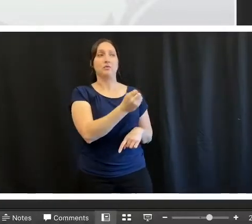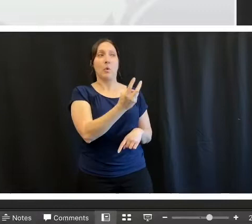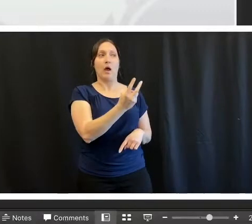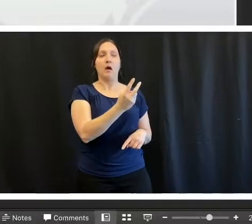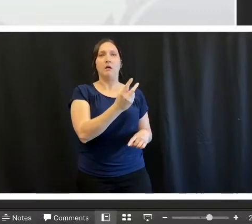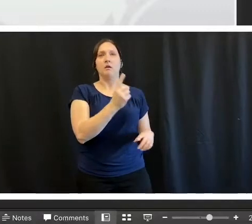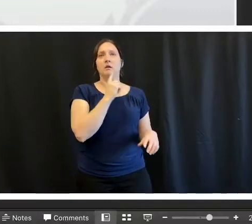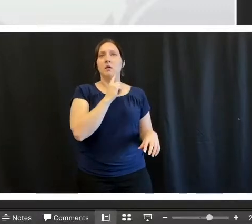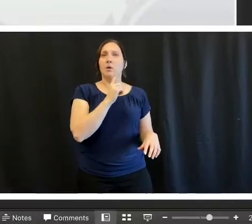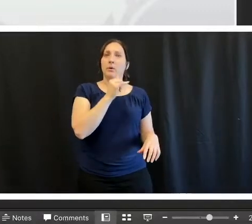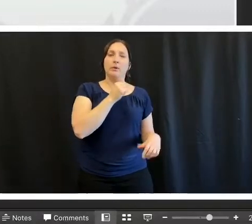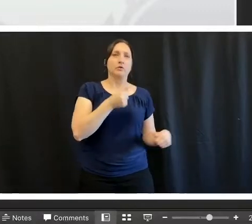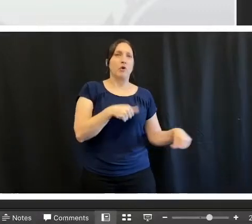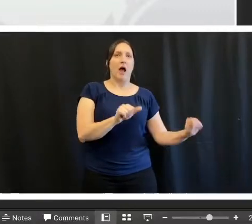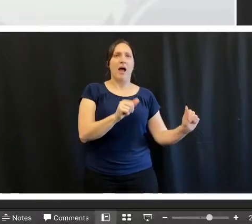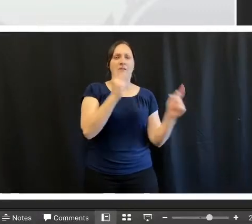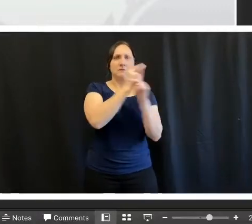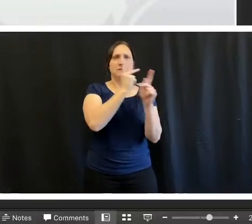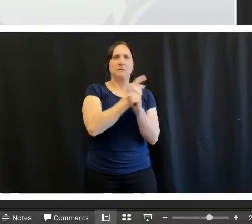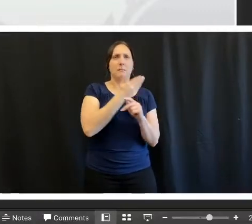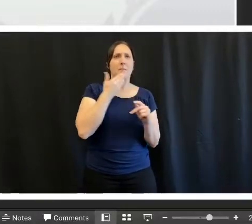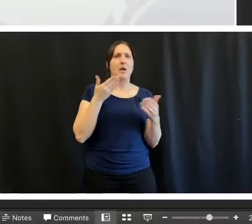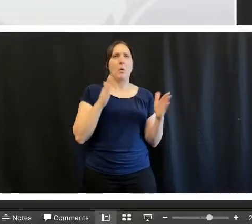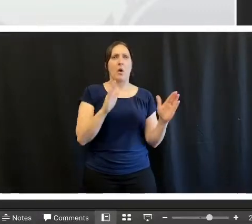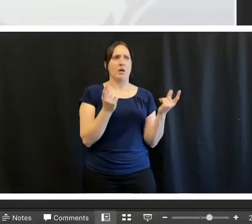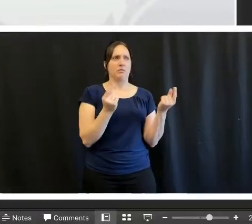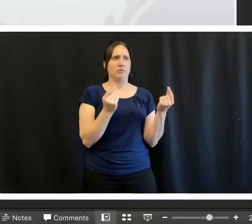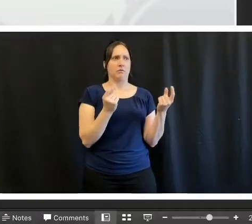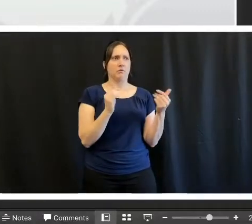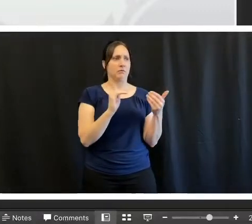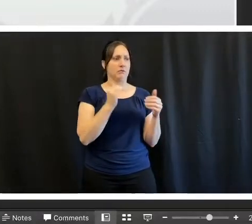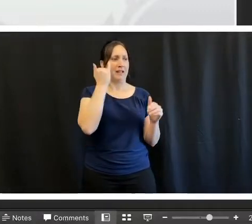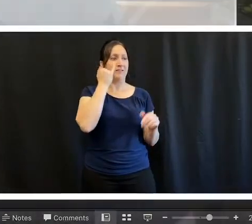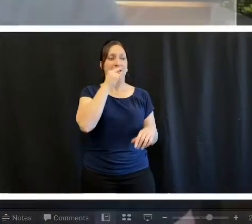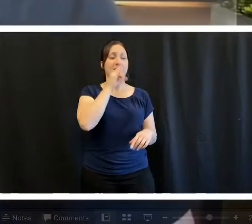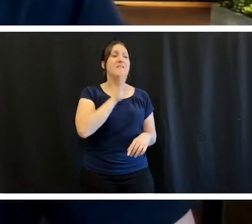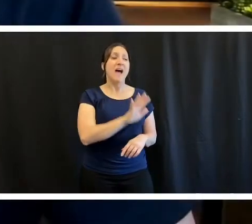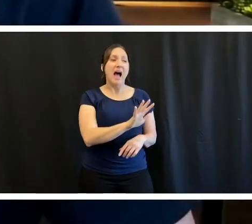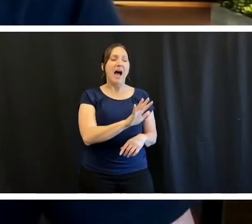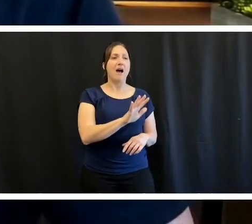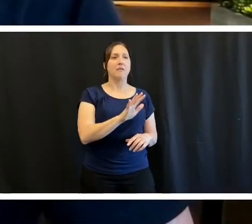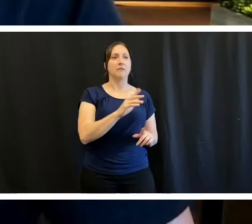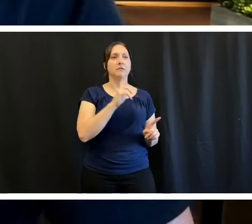what's the right way to engage a five-year-old or a 10-year-old or a 15-year-old